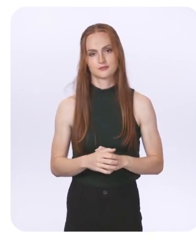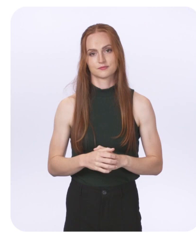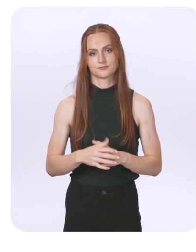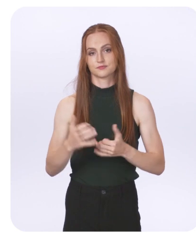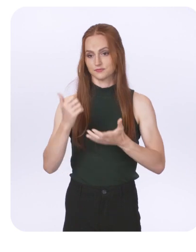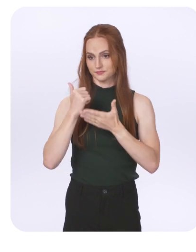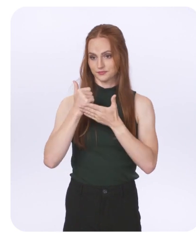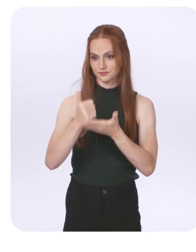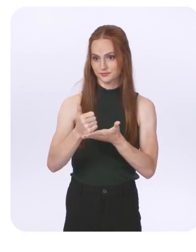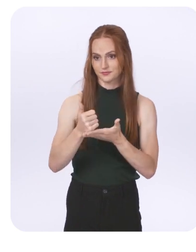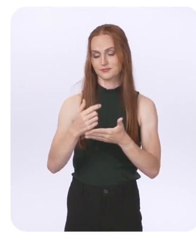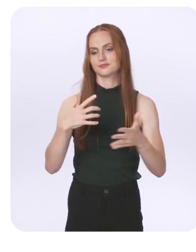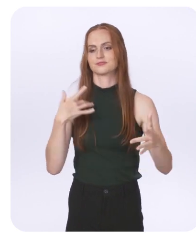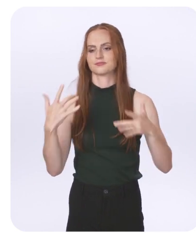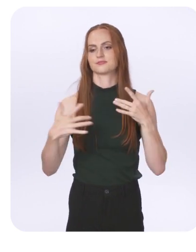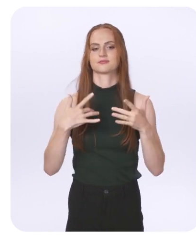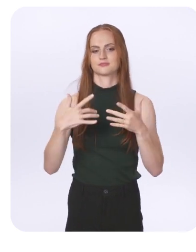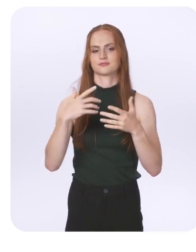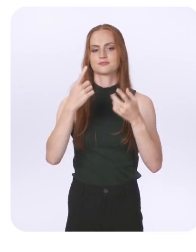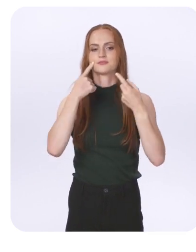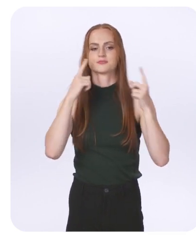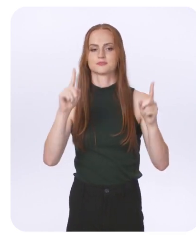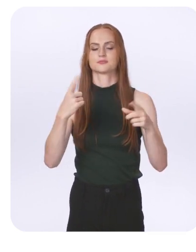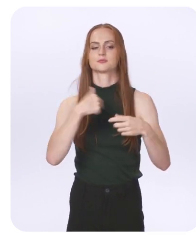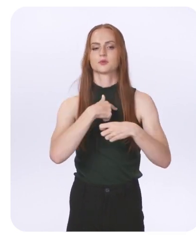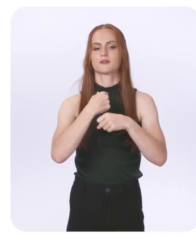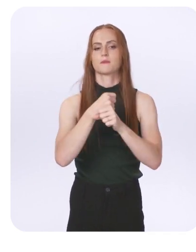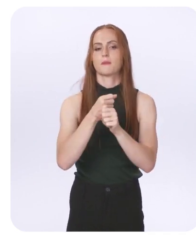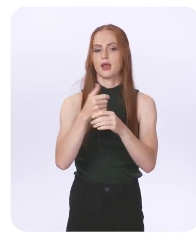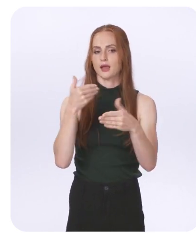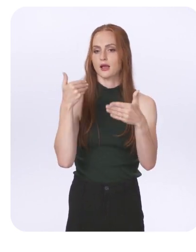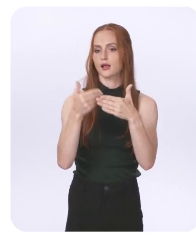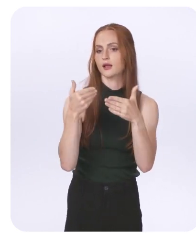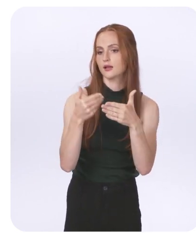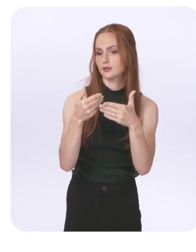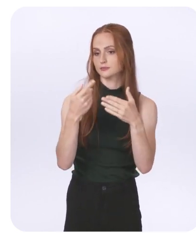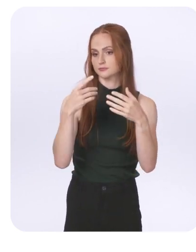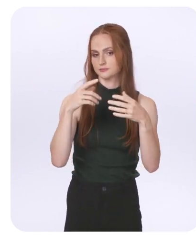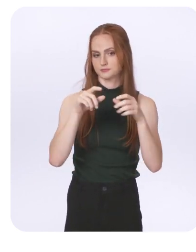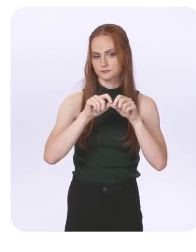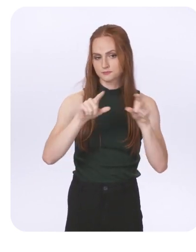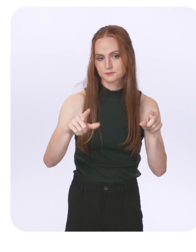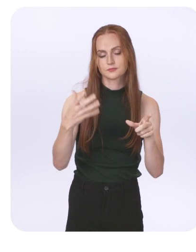Previously, setting up a preorder page was a highly manual process, so we were limited by